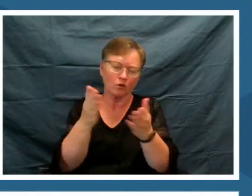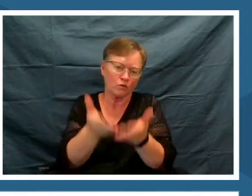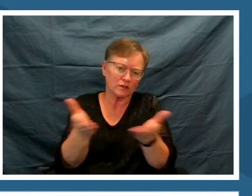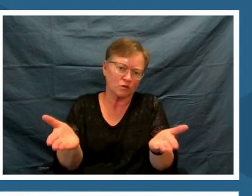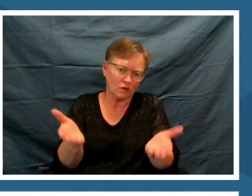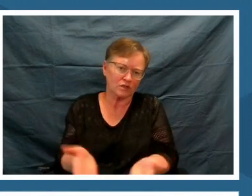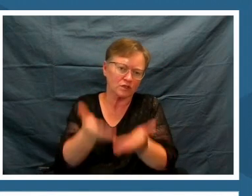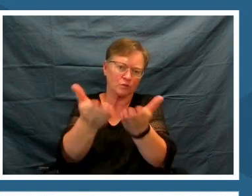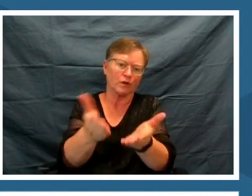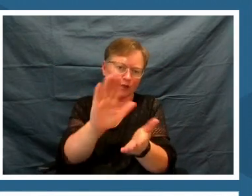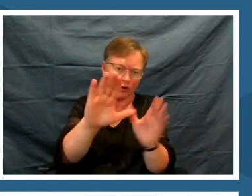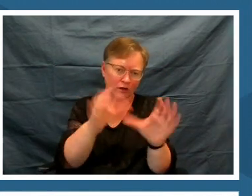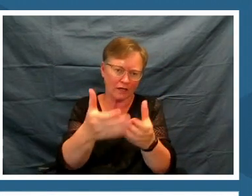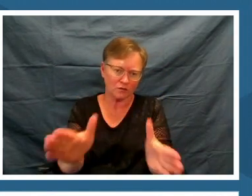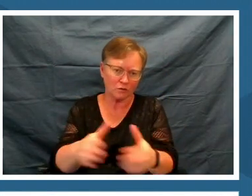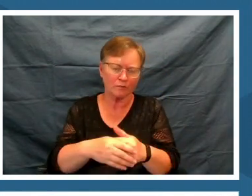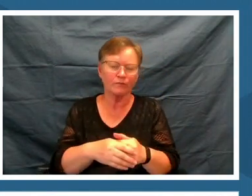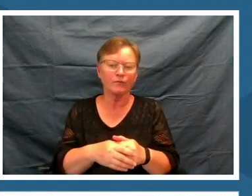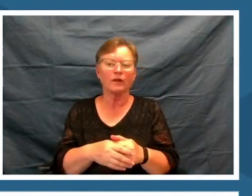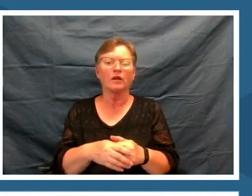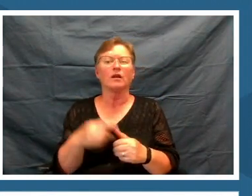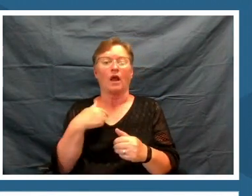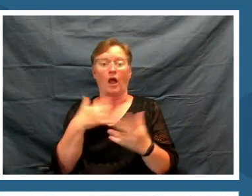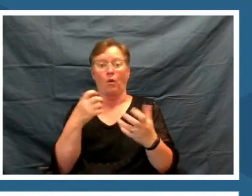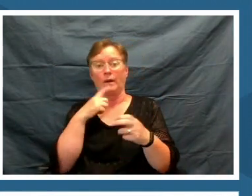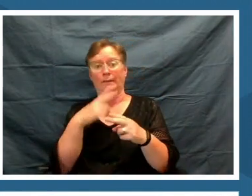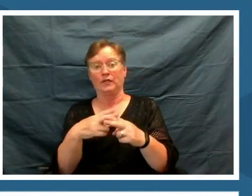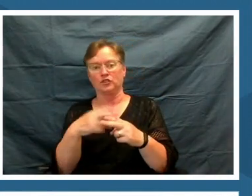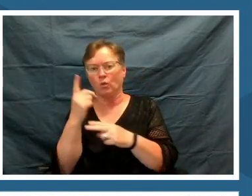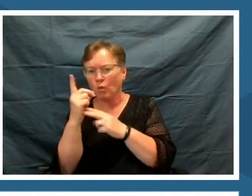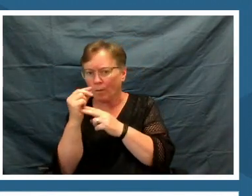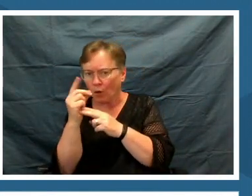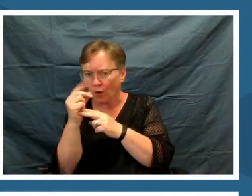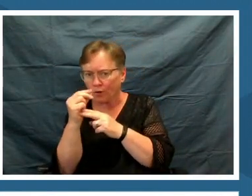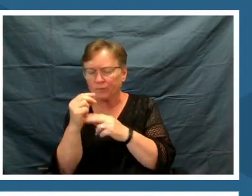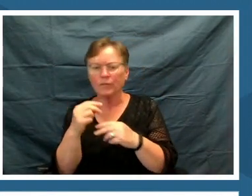mention one more uh we are super thrilled about our